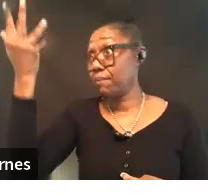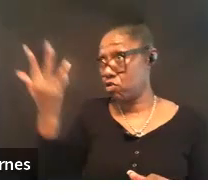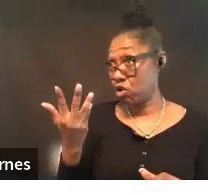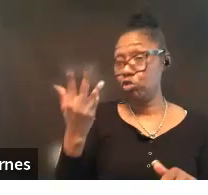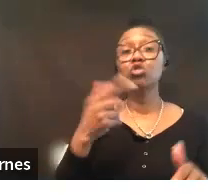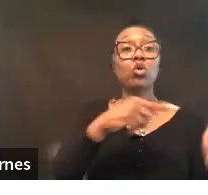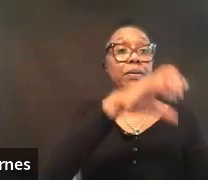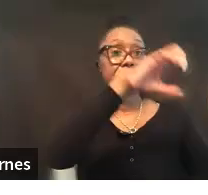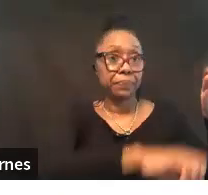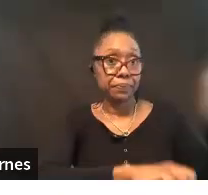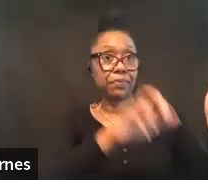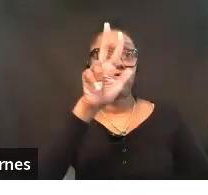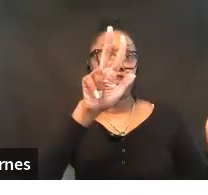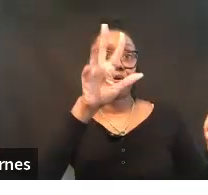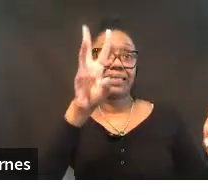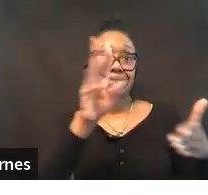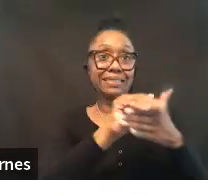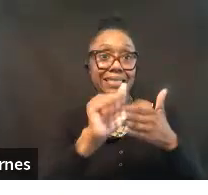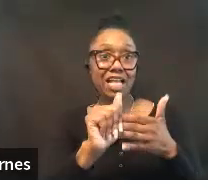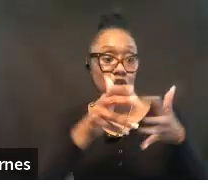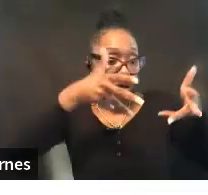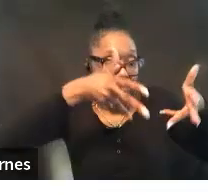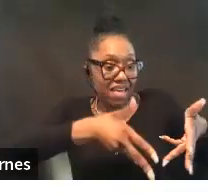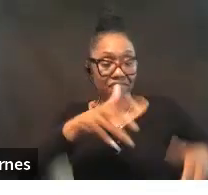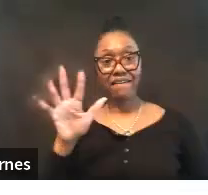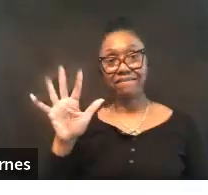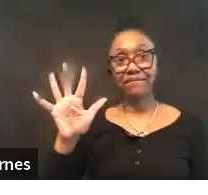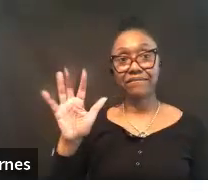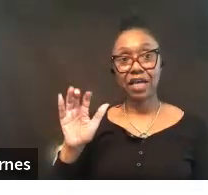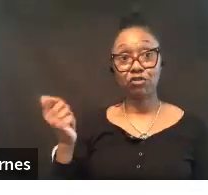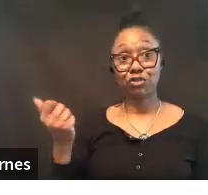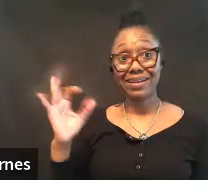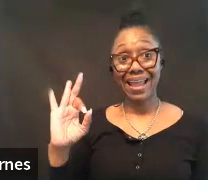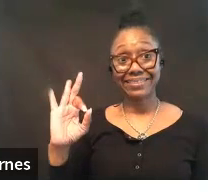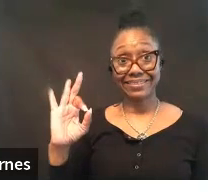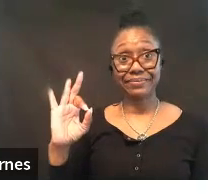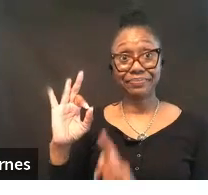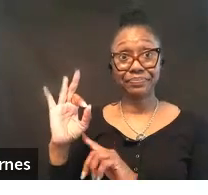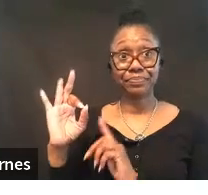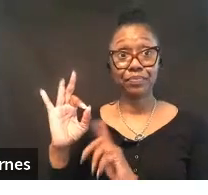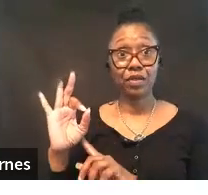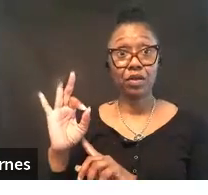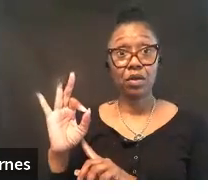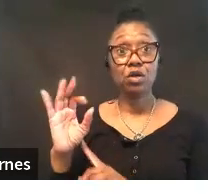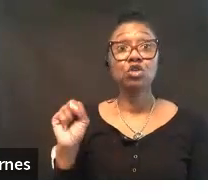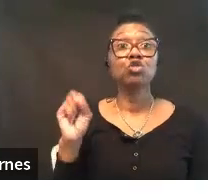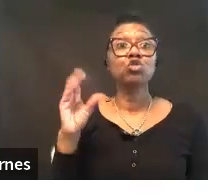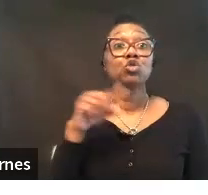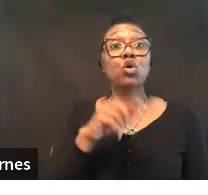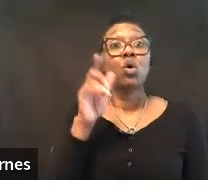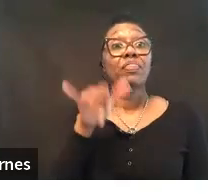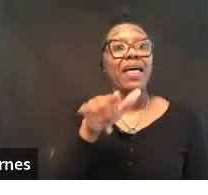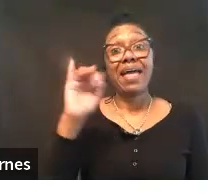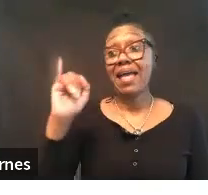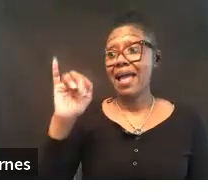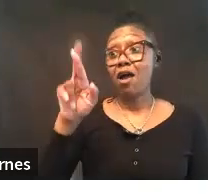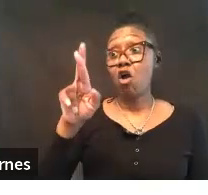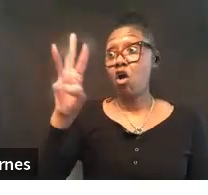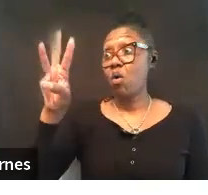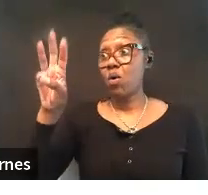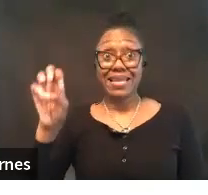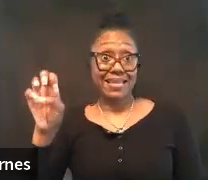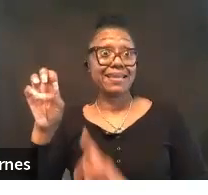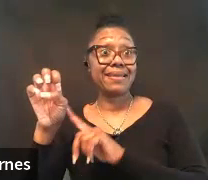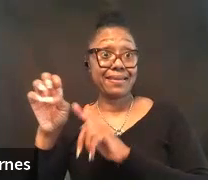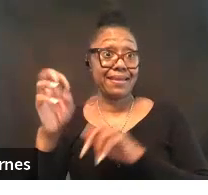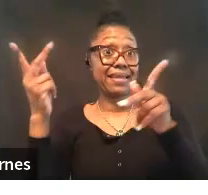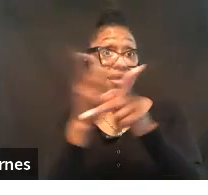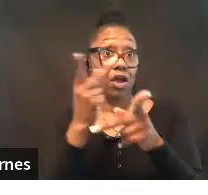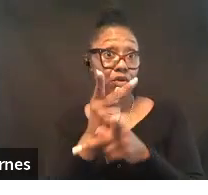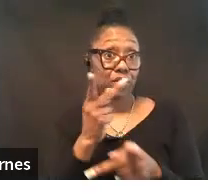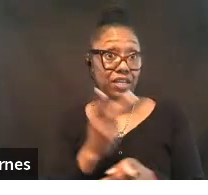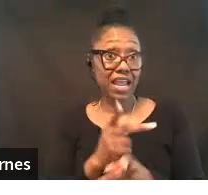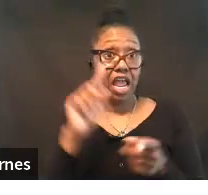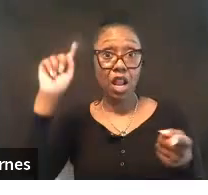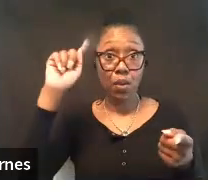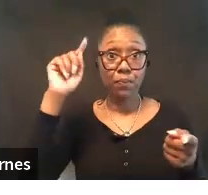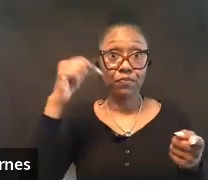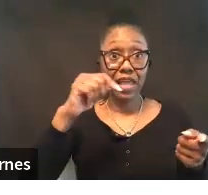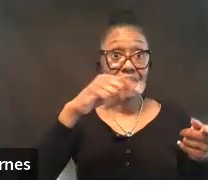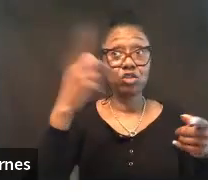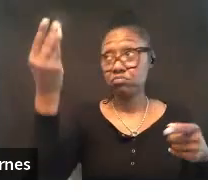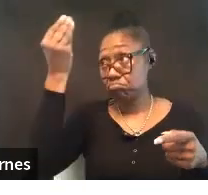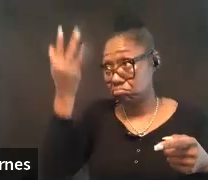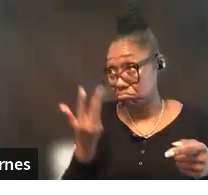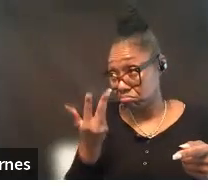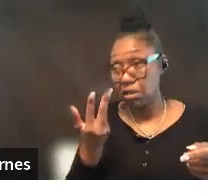Accountable, income at this point is $519 a month. Now, what the early does here in this particular formula is it lures the accountable income that Social Security is looking at.